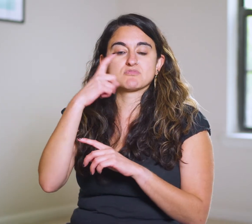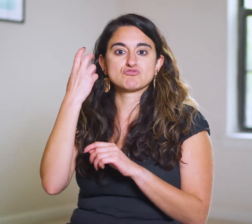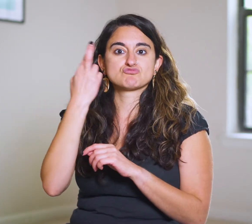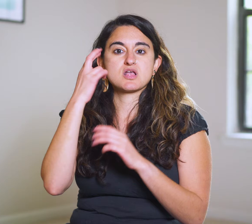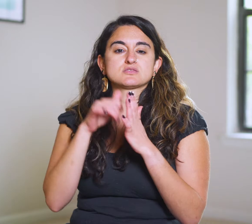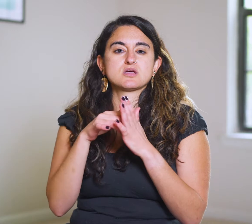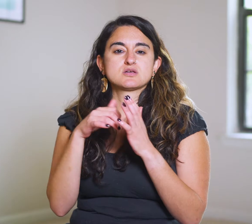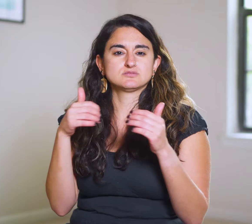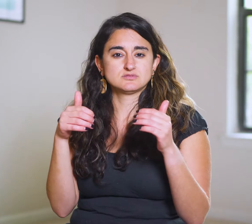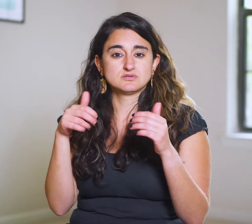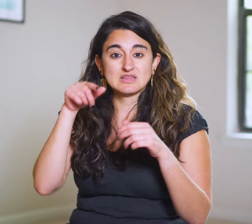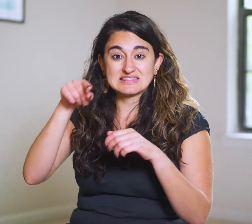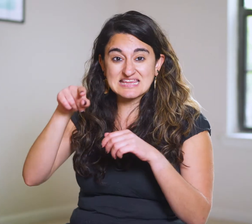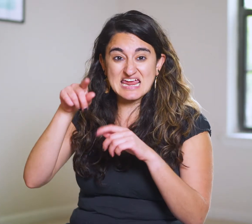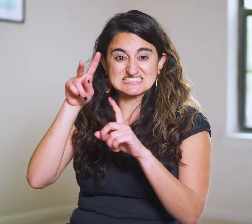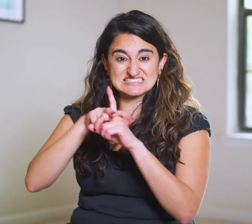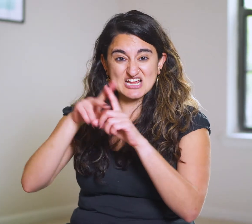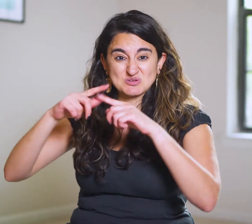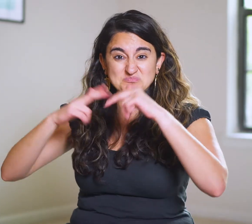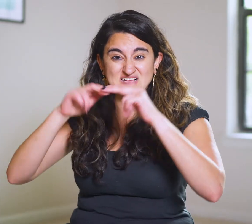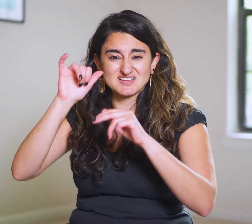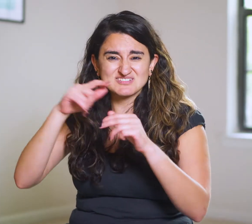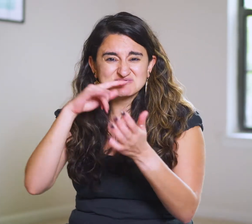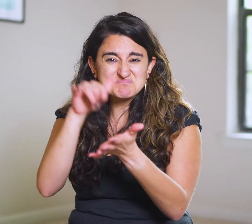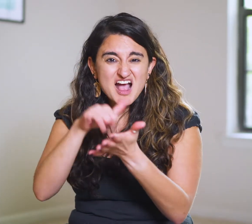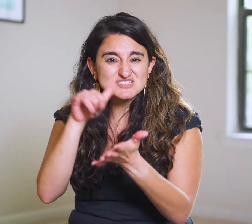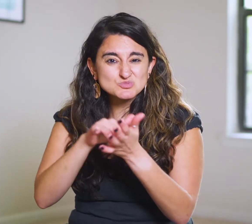because they realize this task was impossible apart from God;